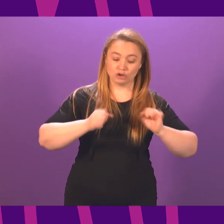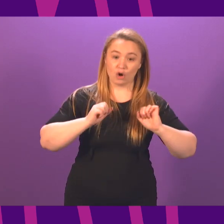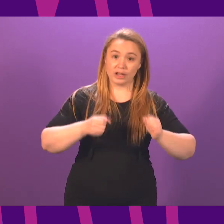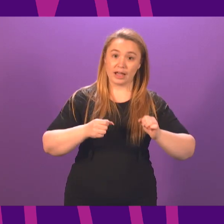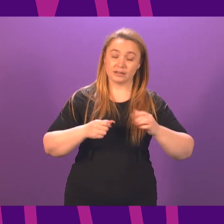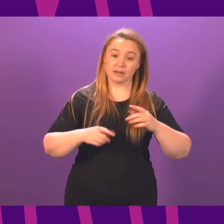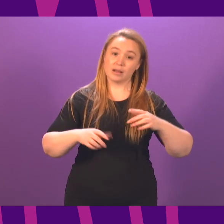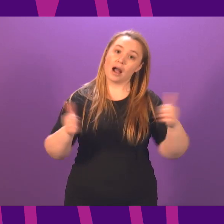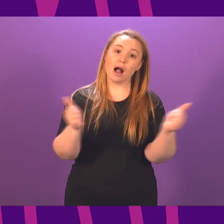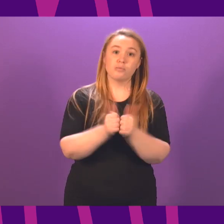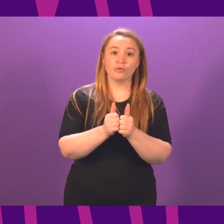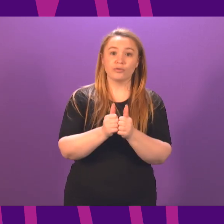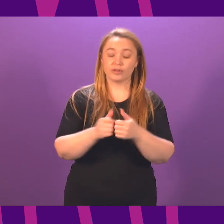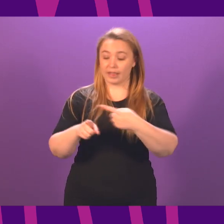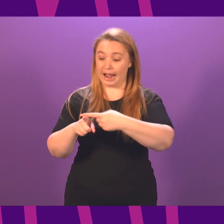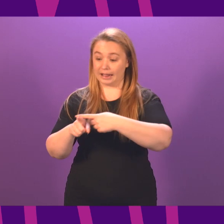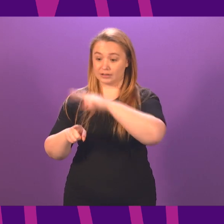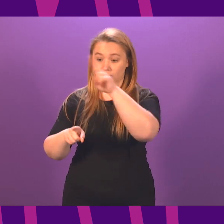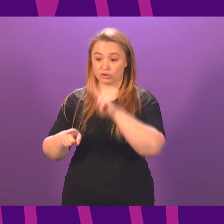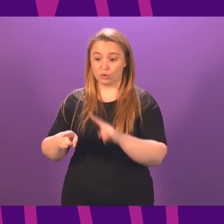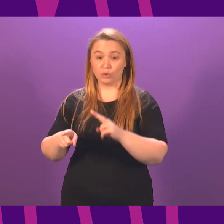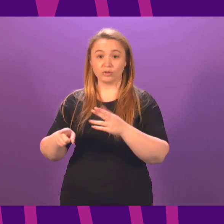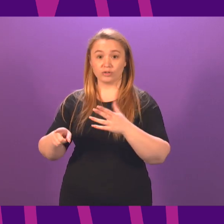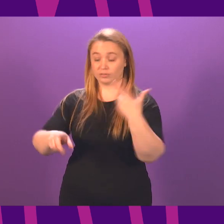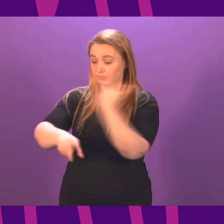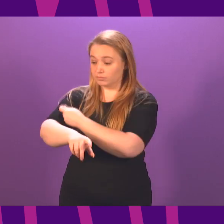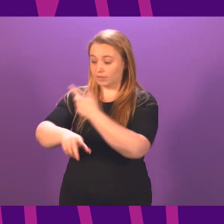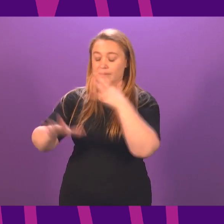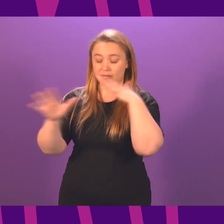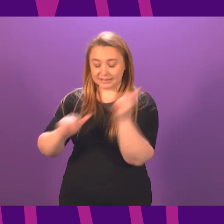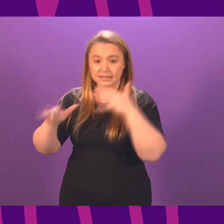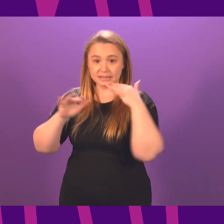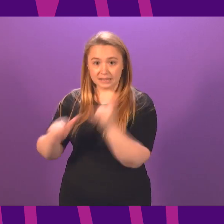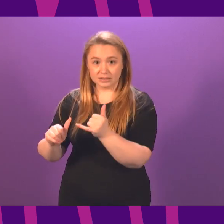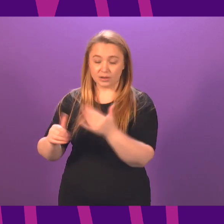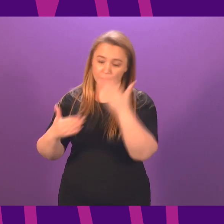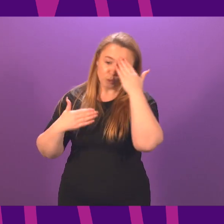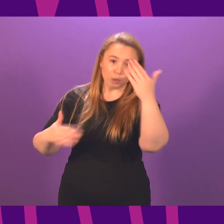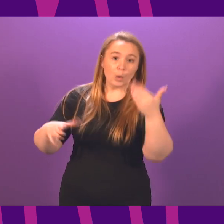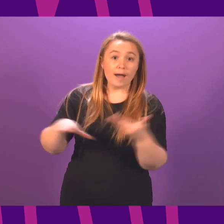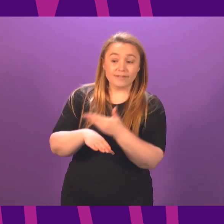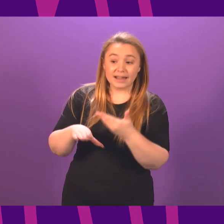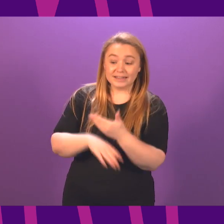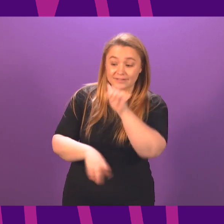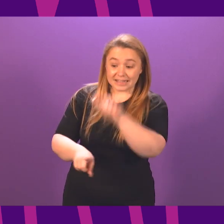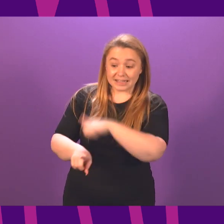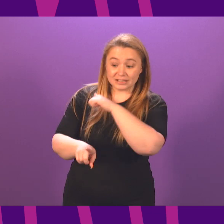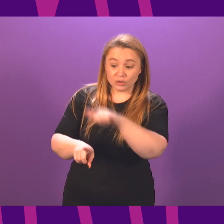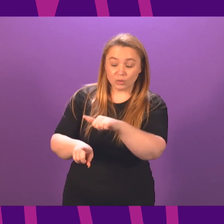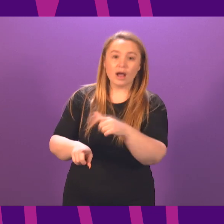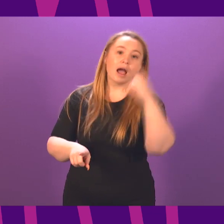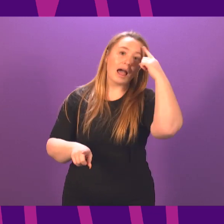what was wanted in schools in England. The tests are an addition to what has been done